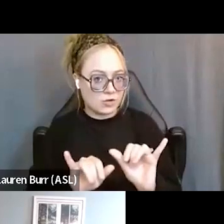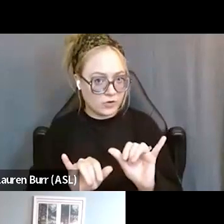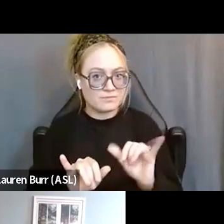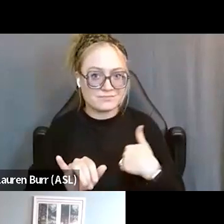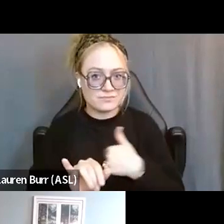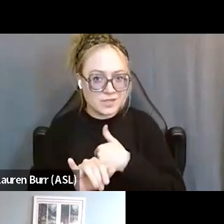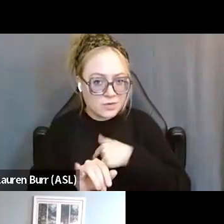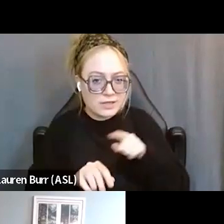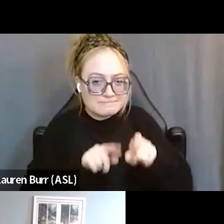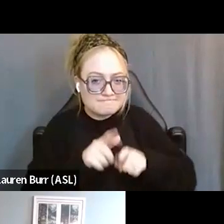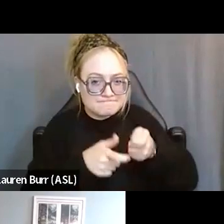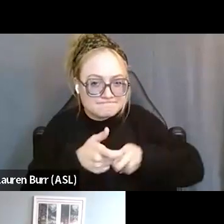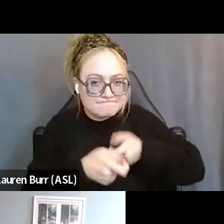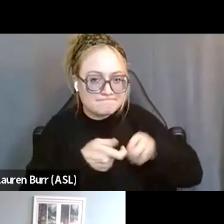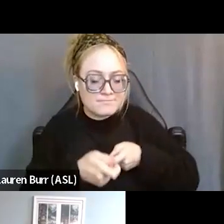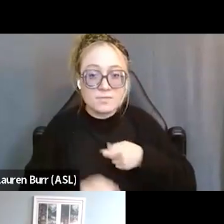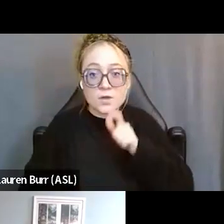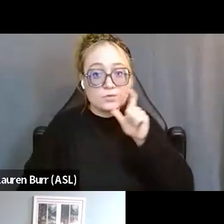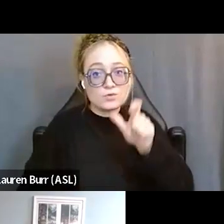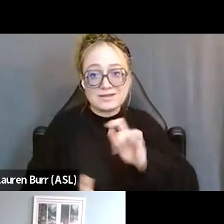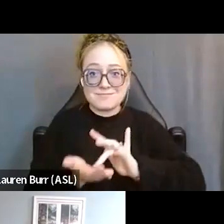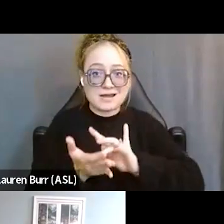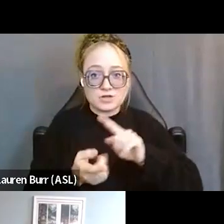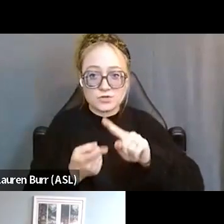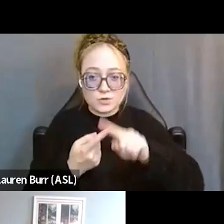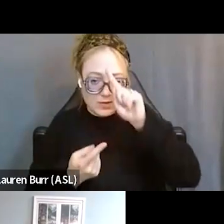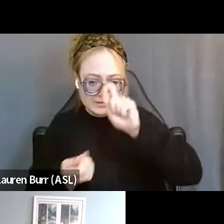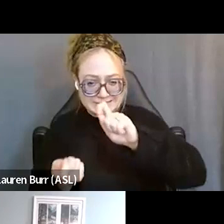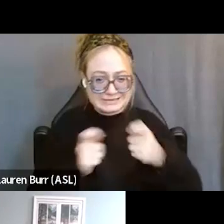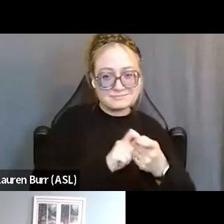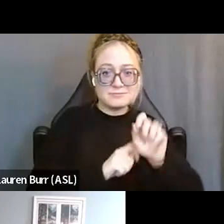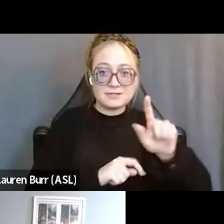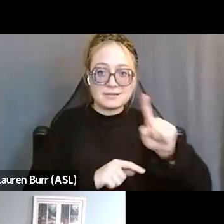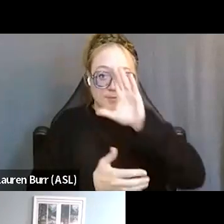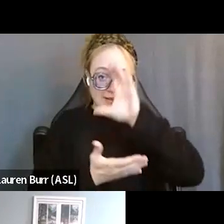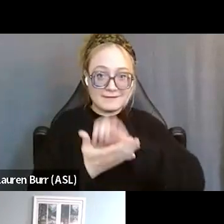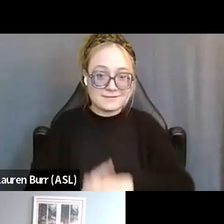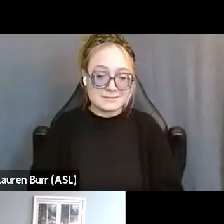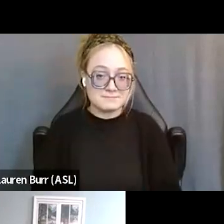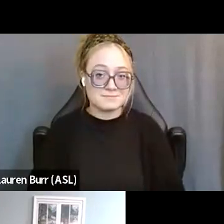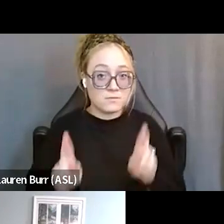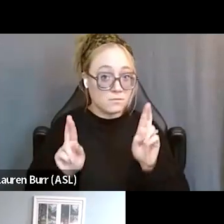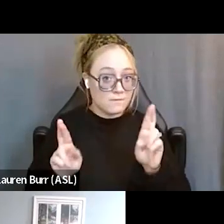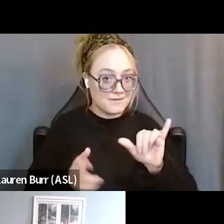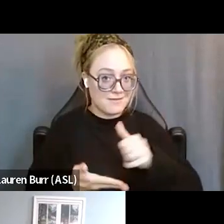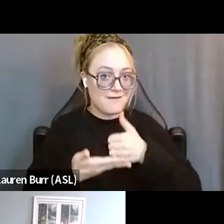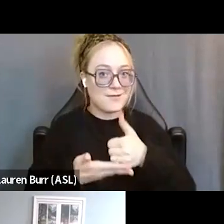And you don't need medication to change those beliefs. So I hope that helps with that answer,